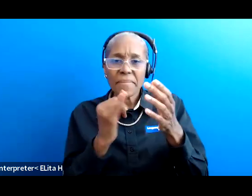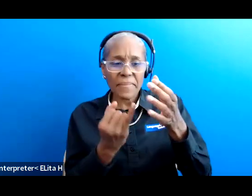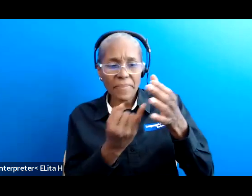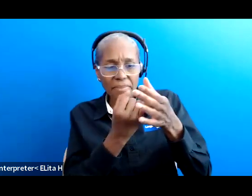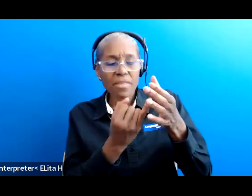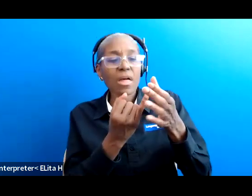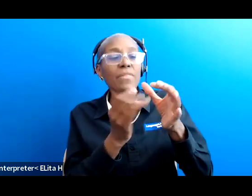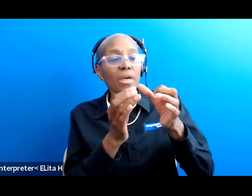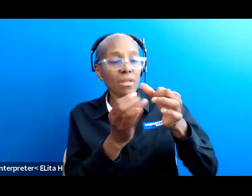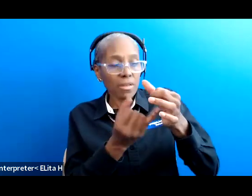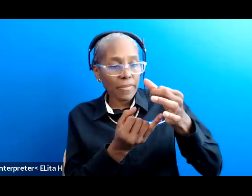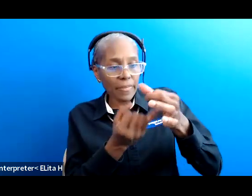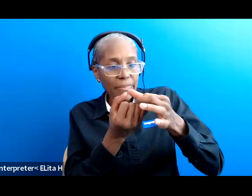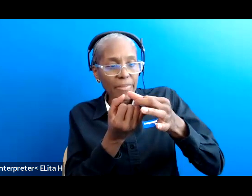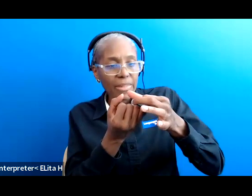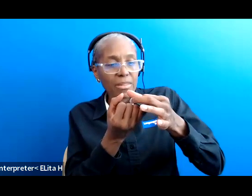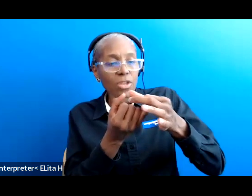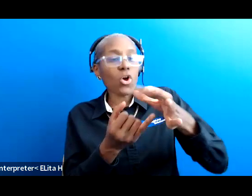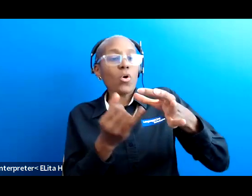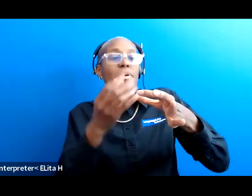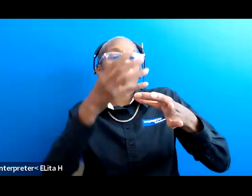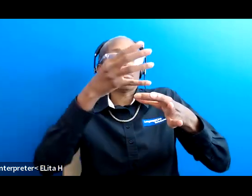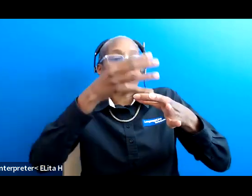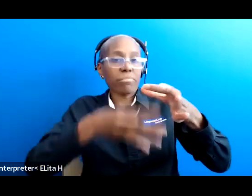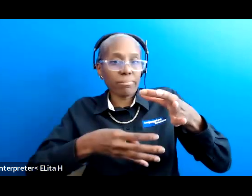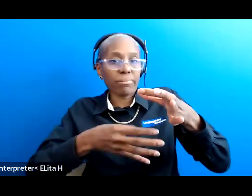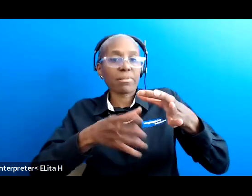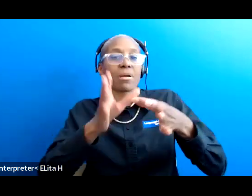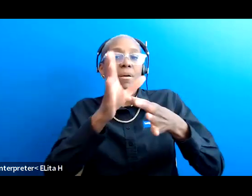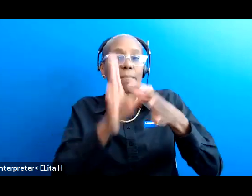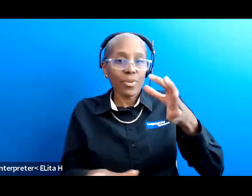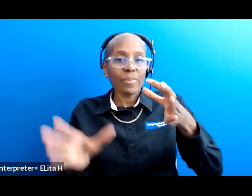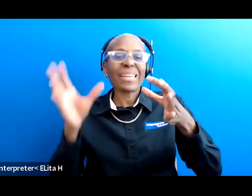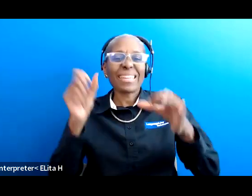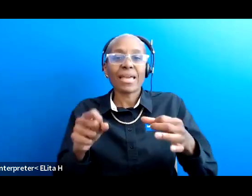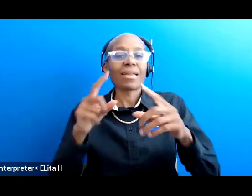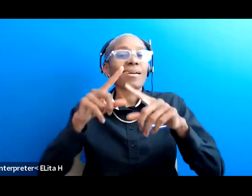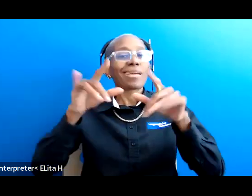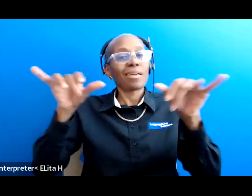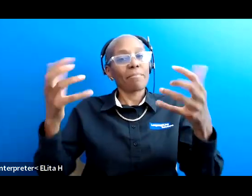But it usually correlates to the finger. So that is an issue.